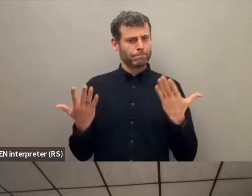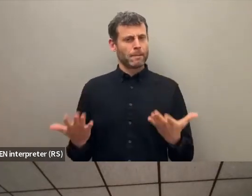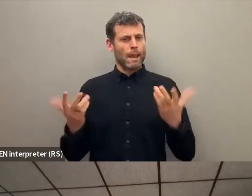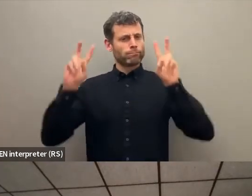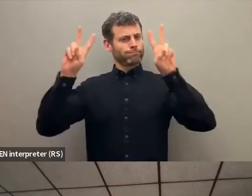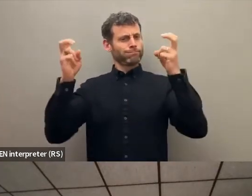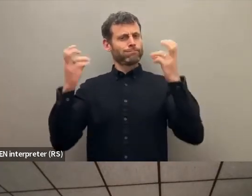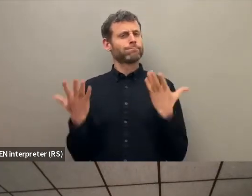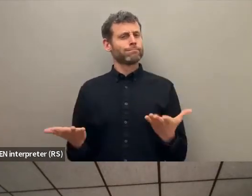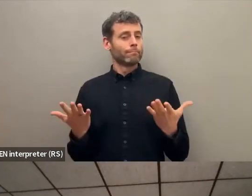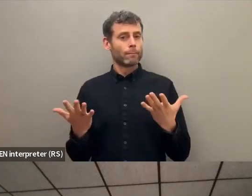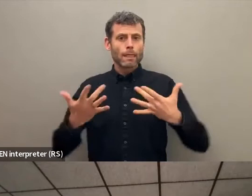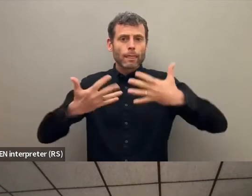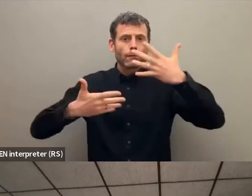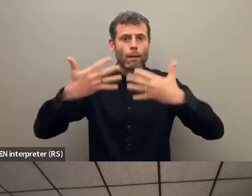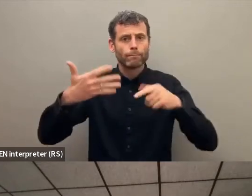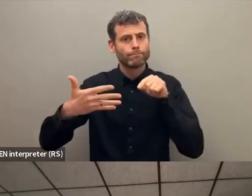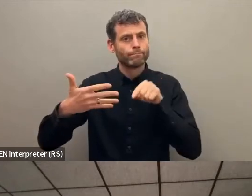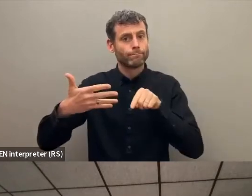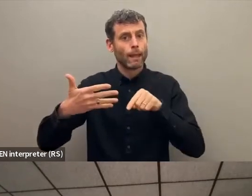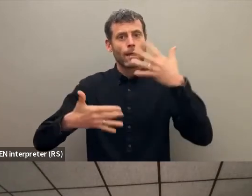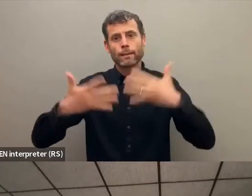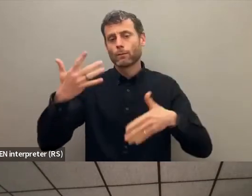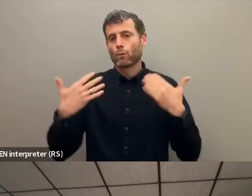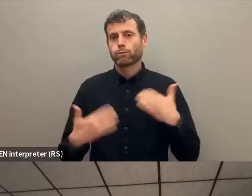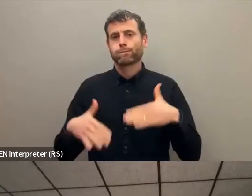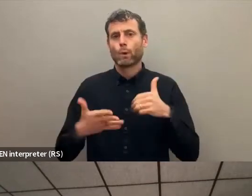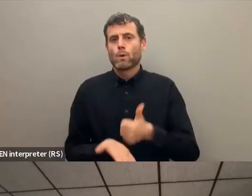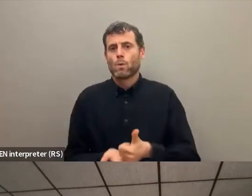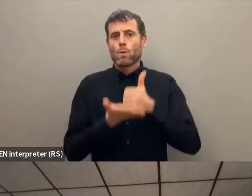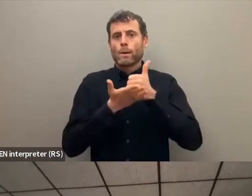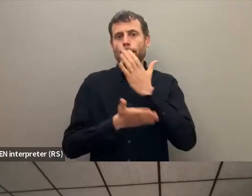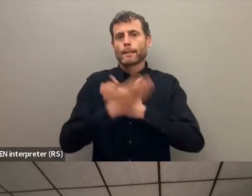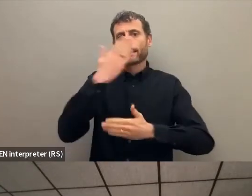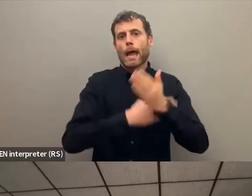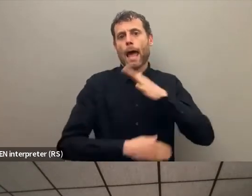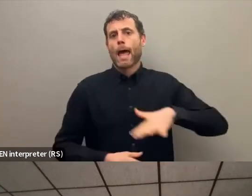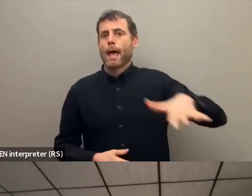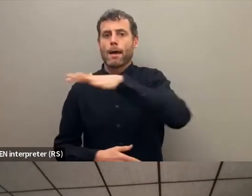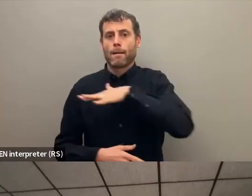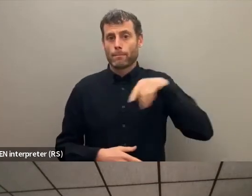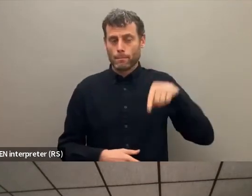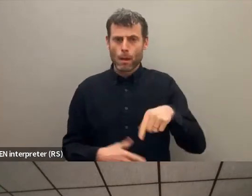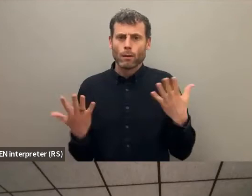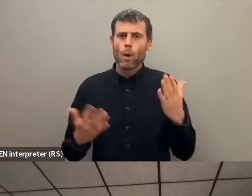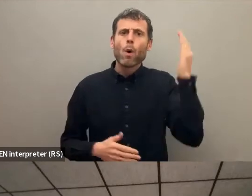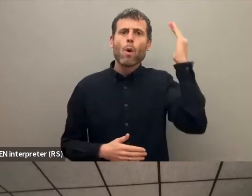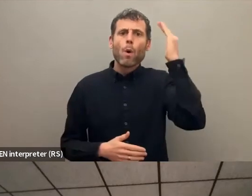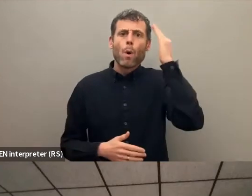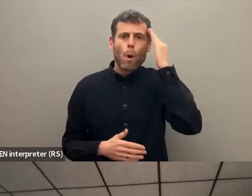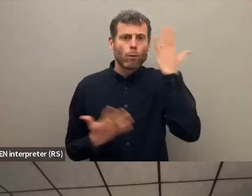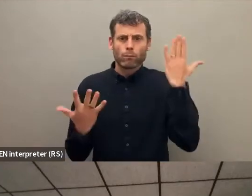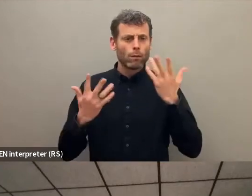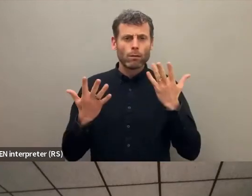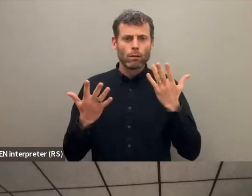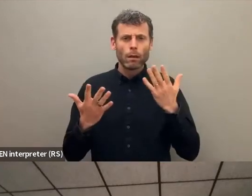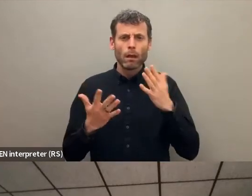Mohammed Ali Loutfy: for persons with disabilities, for us, data are important to understand who is being affected where and why to understand the specific.